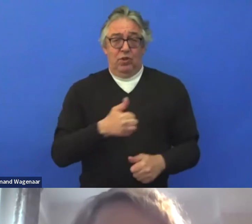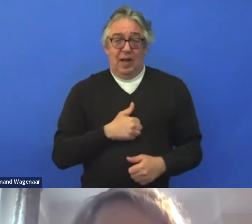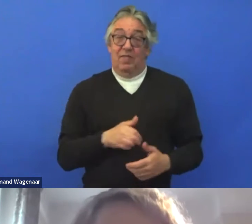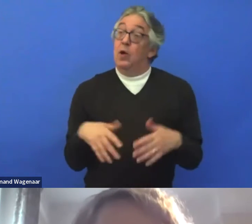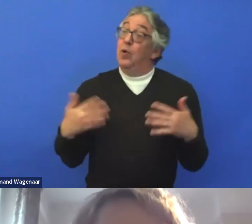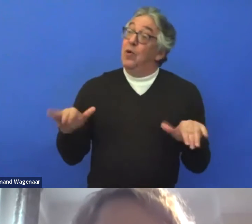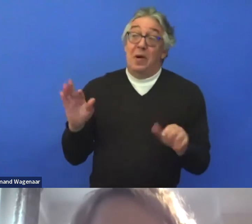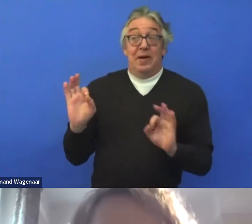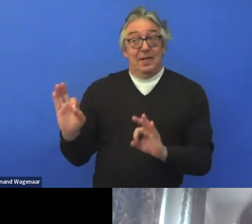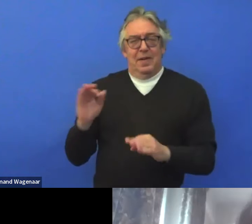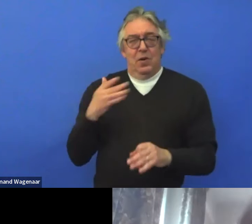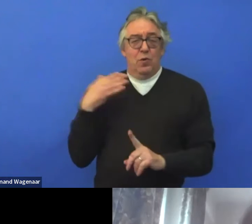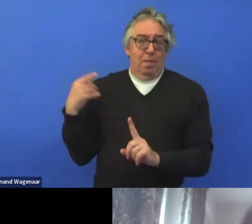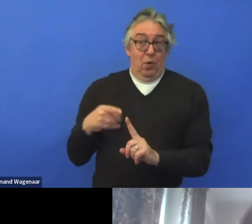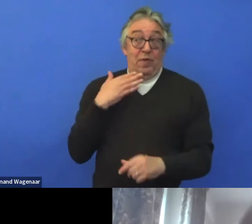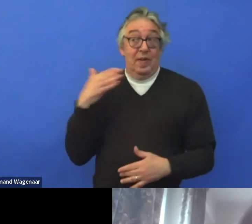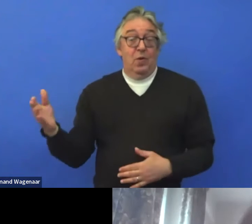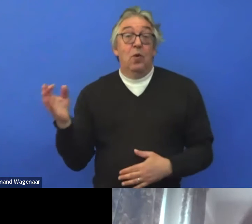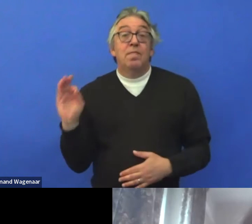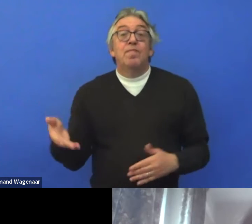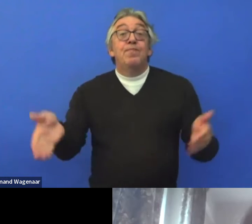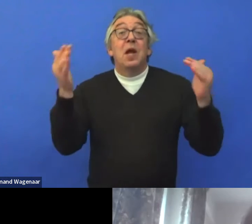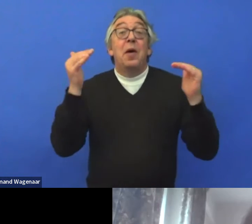I want to move on to the next part of the webinar